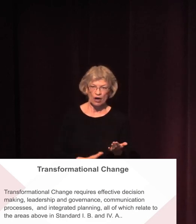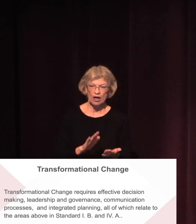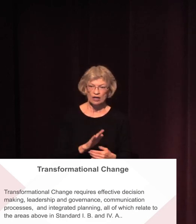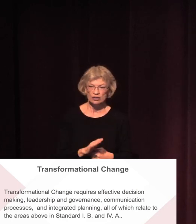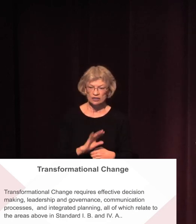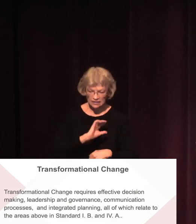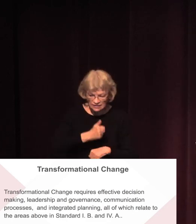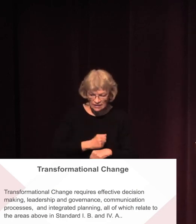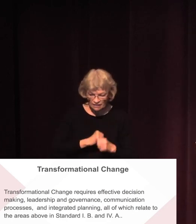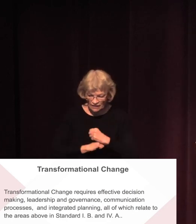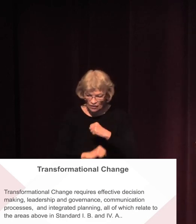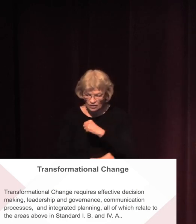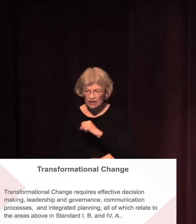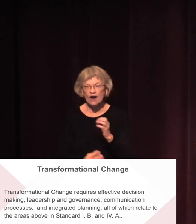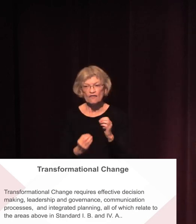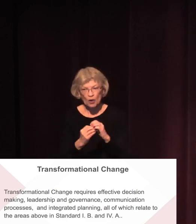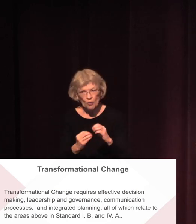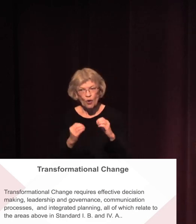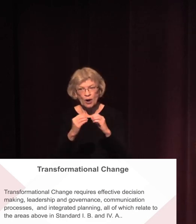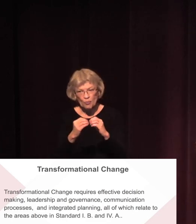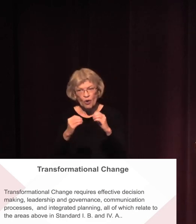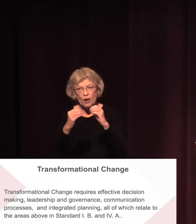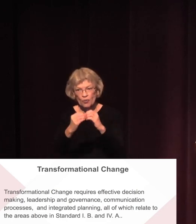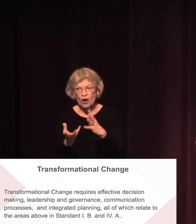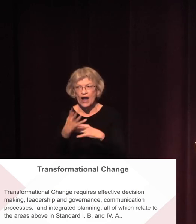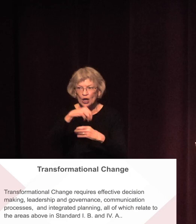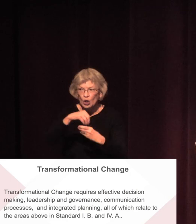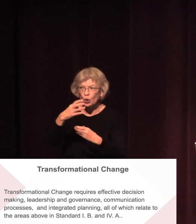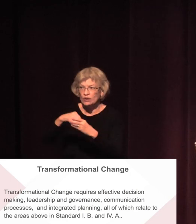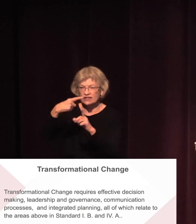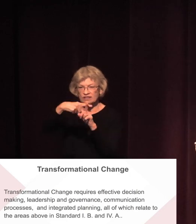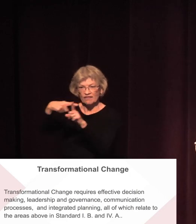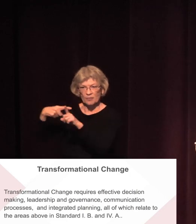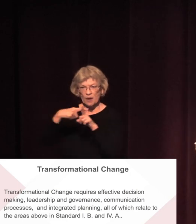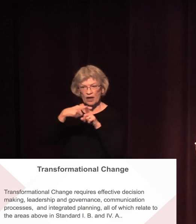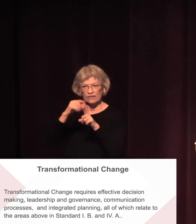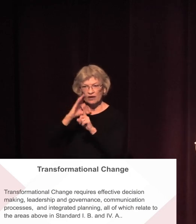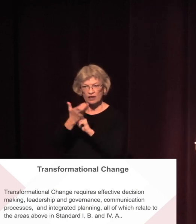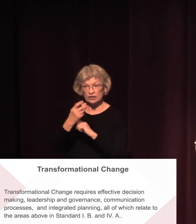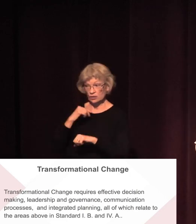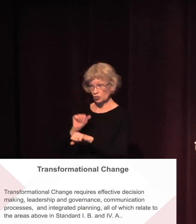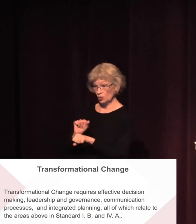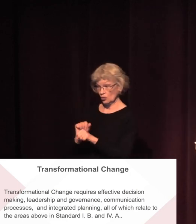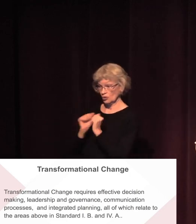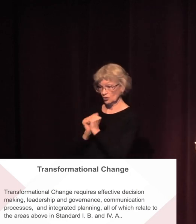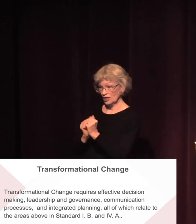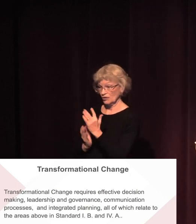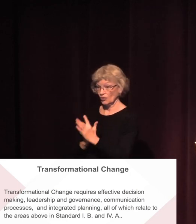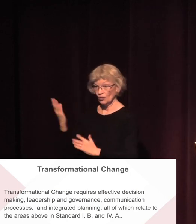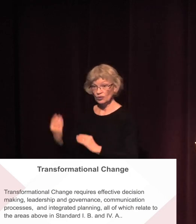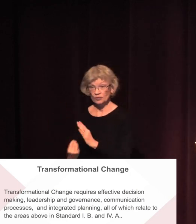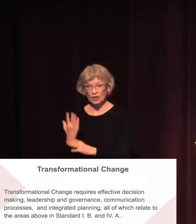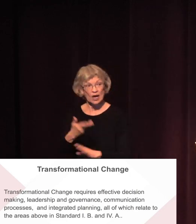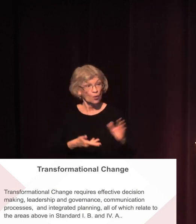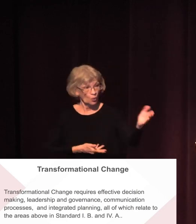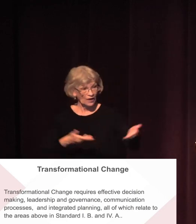develop stronger trust and engagement with our college, laying the groundwork for a more inclusive and positive culture.